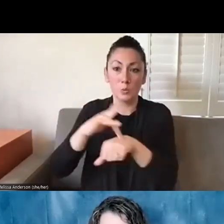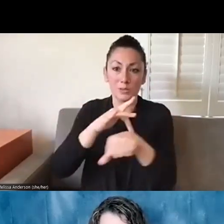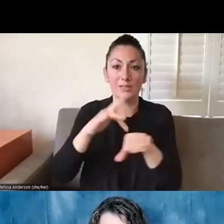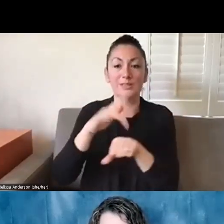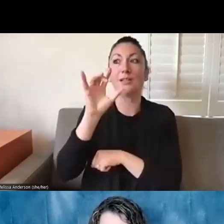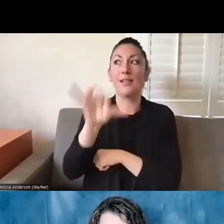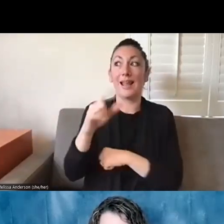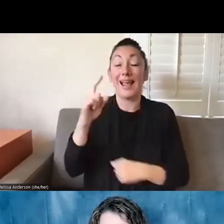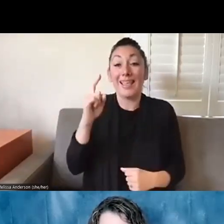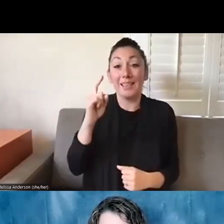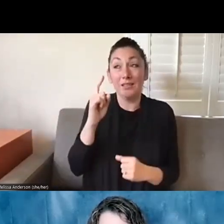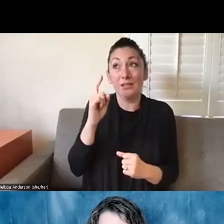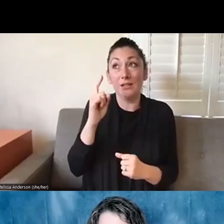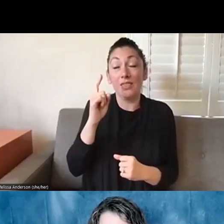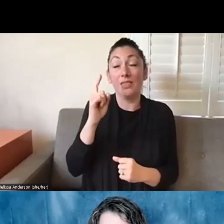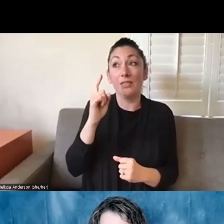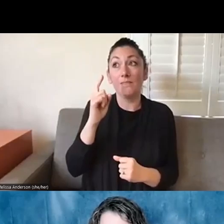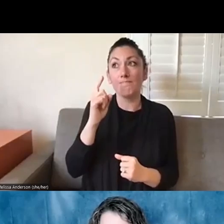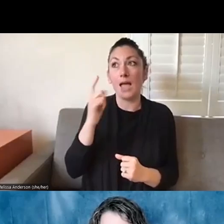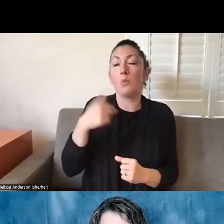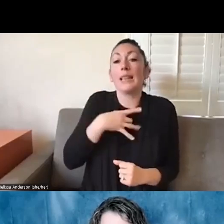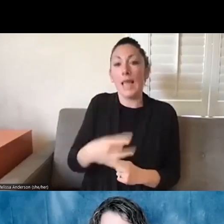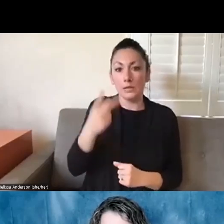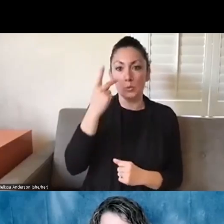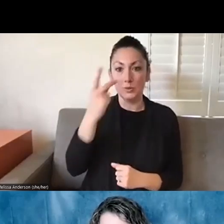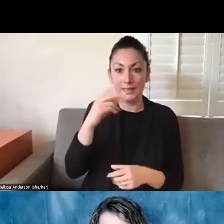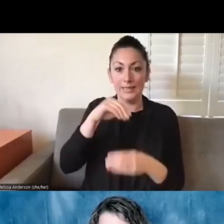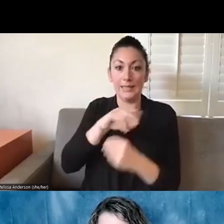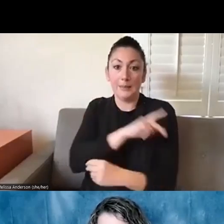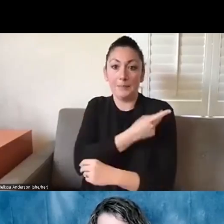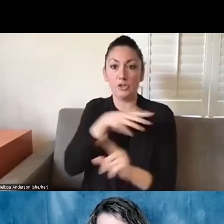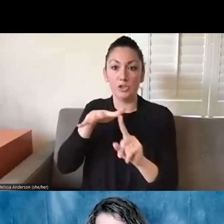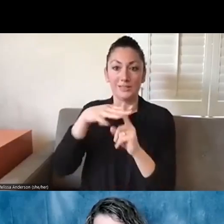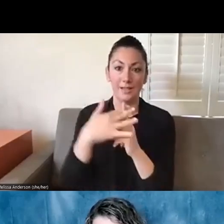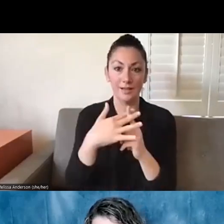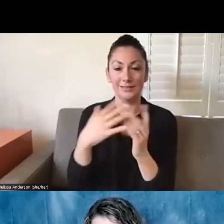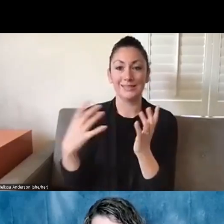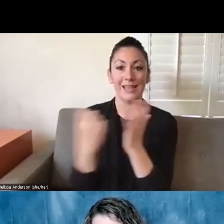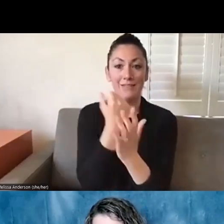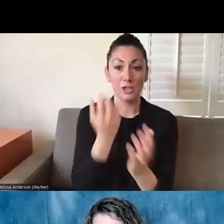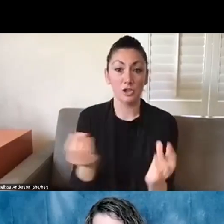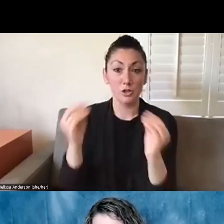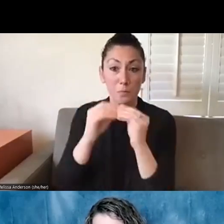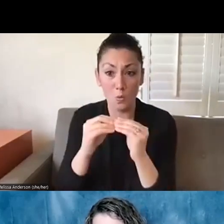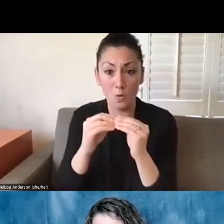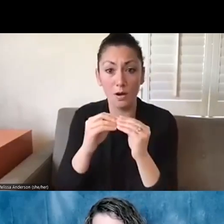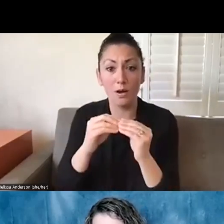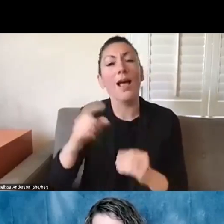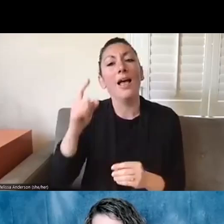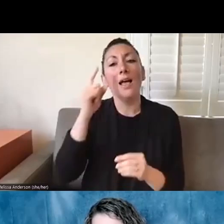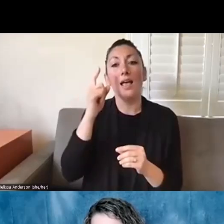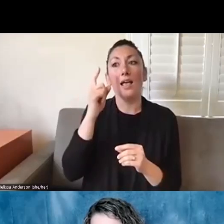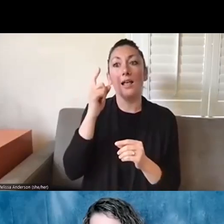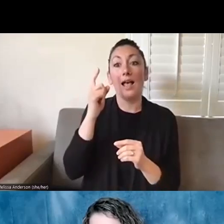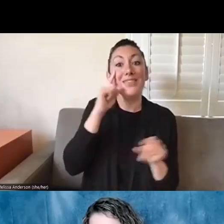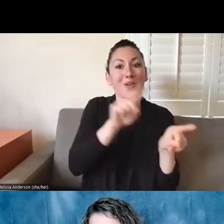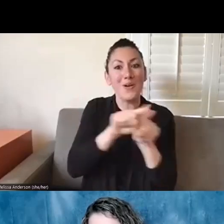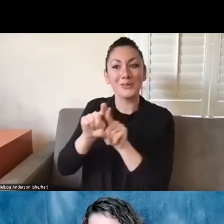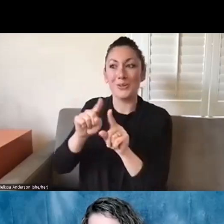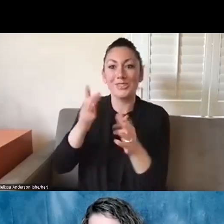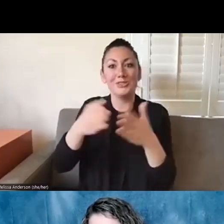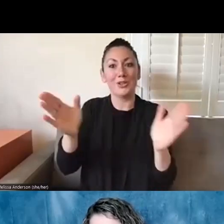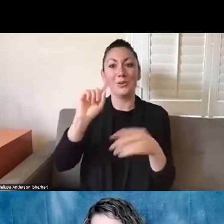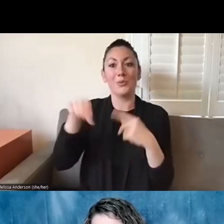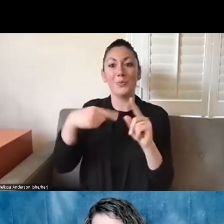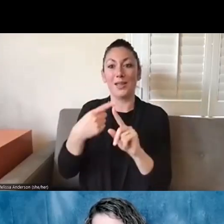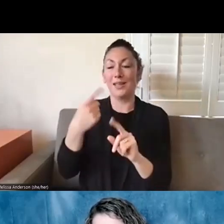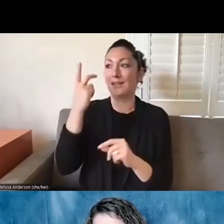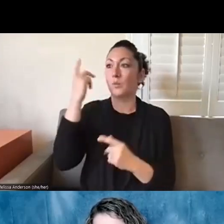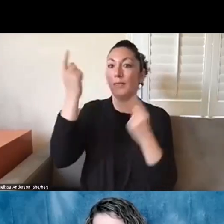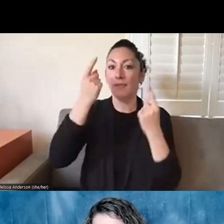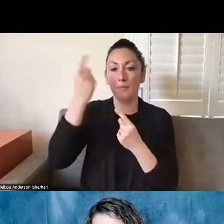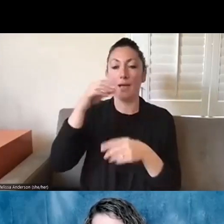community resources that I would like to see in patient settings, in inpatient settings more.